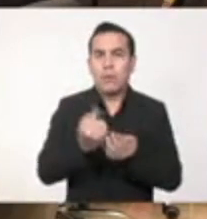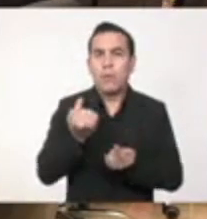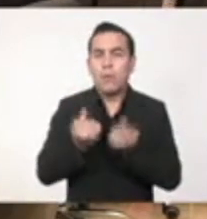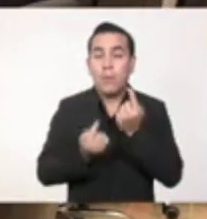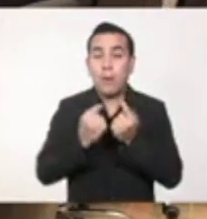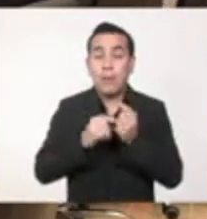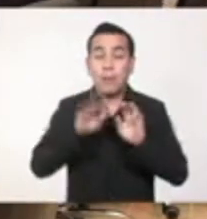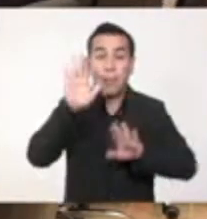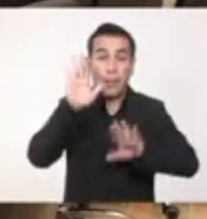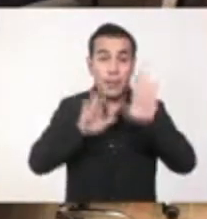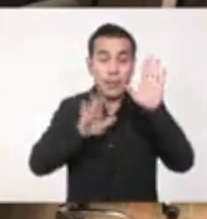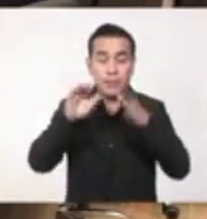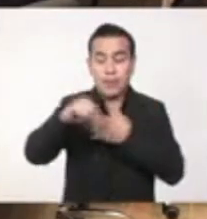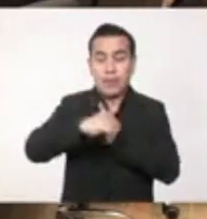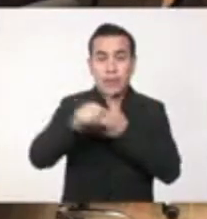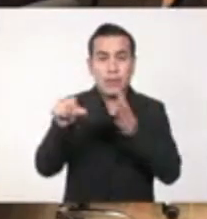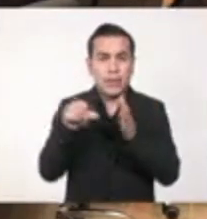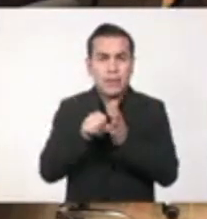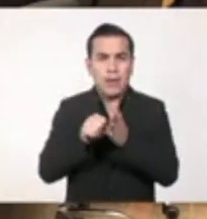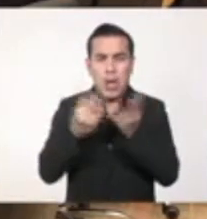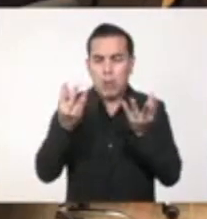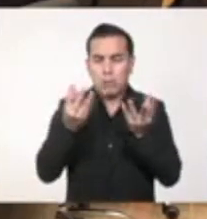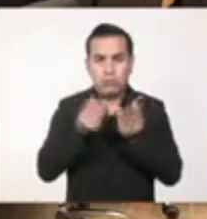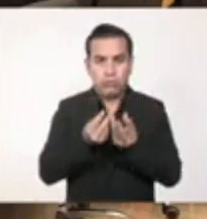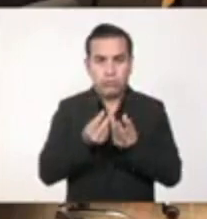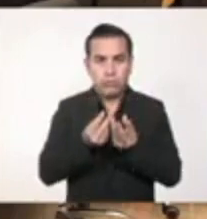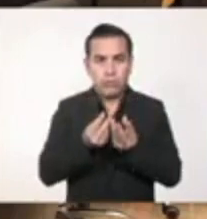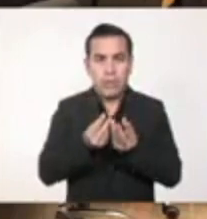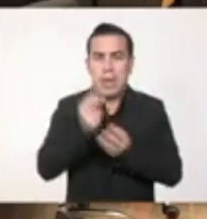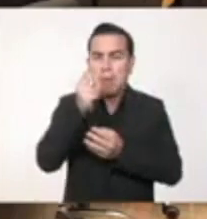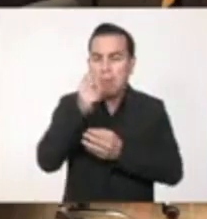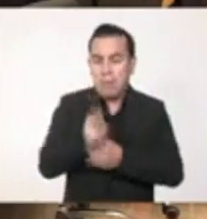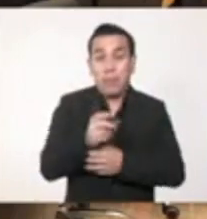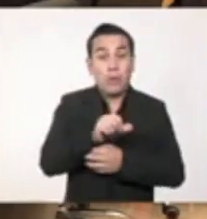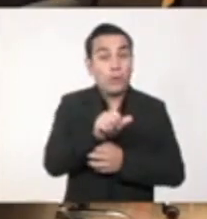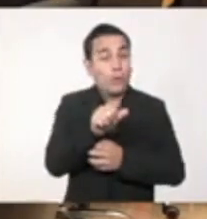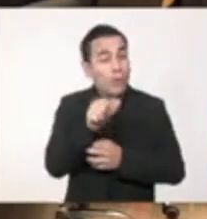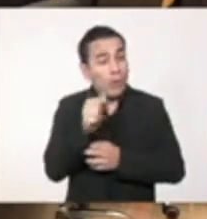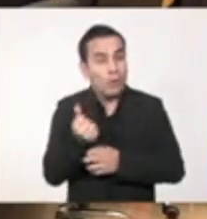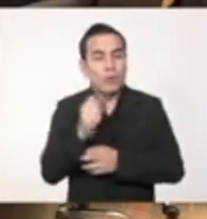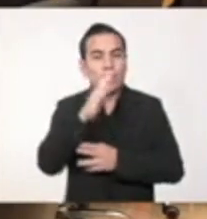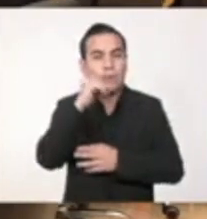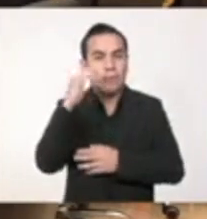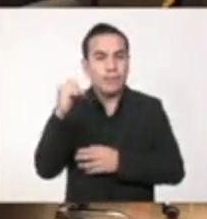legislative elections is less as it happens in the majority of countries when they are separated in legislative elections